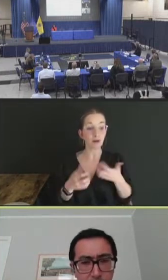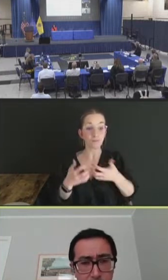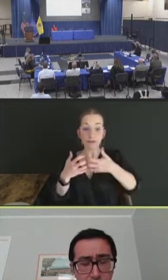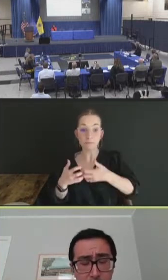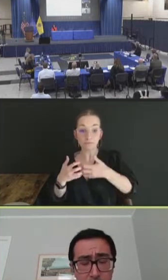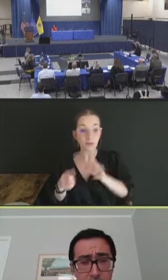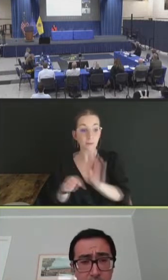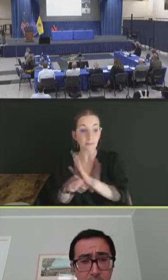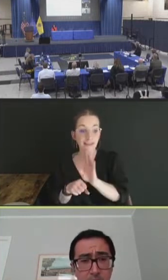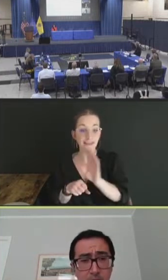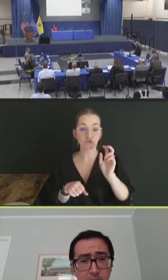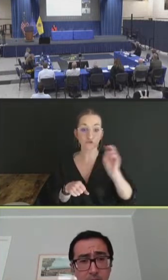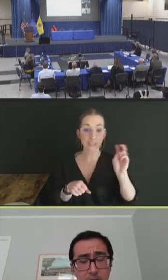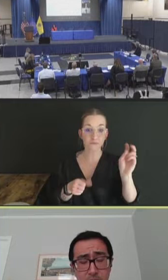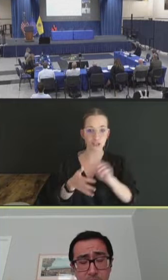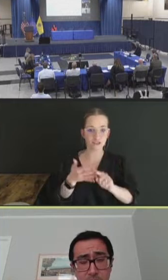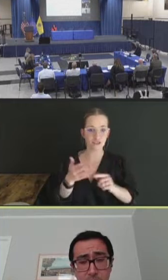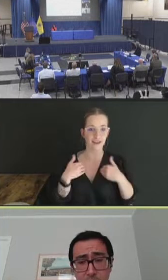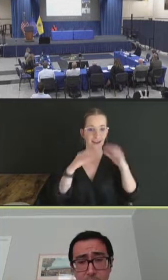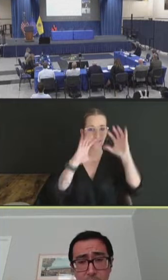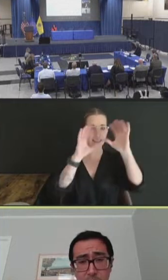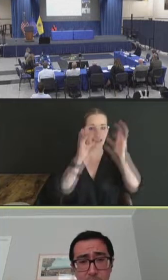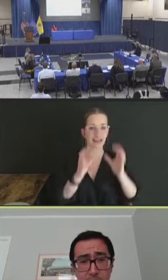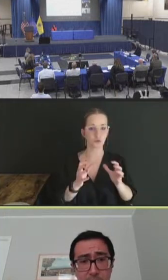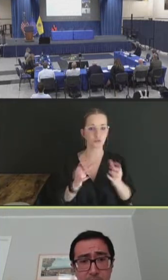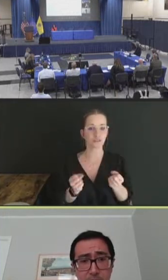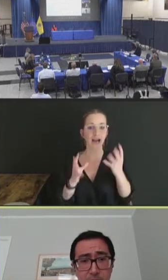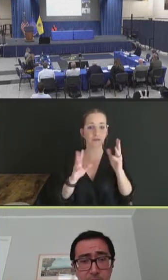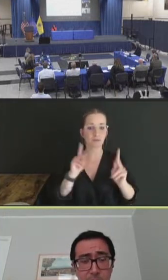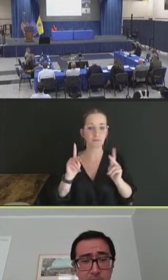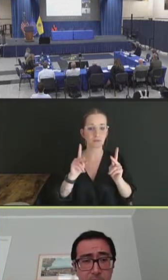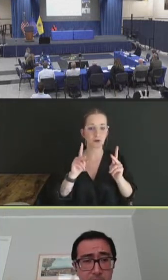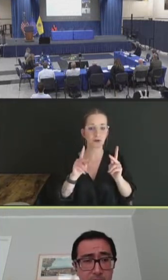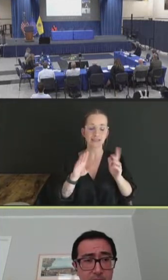Those numbers -- those distributions are, of course, dependent on the number of people